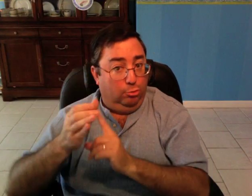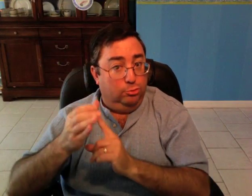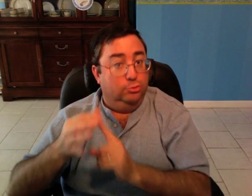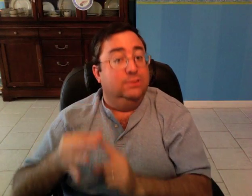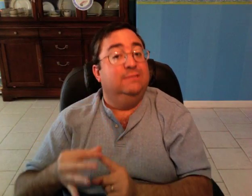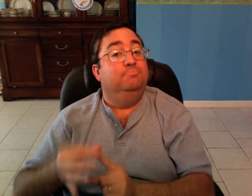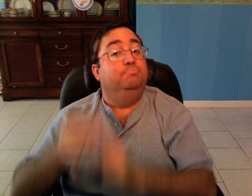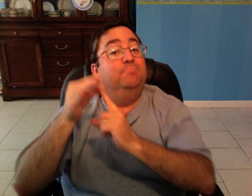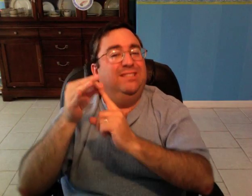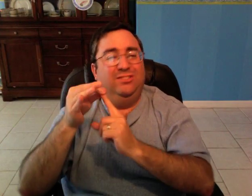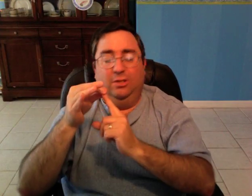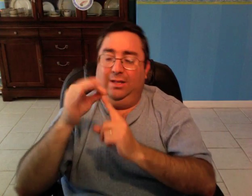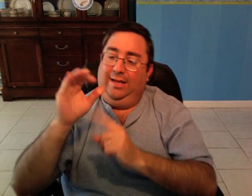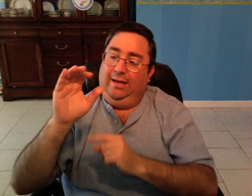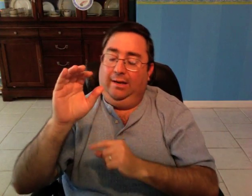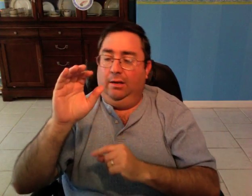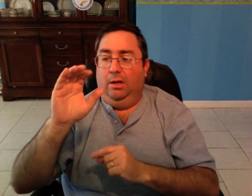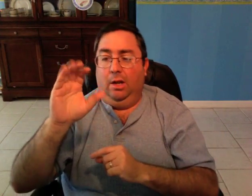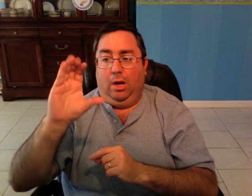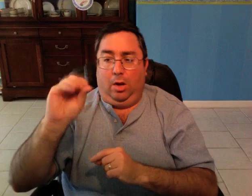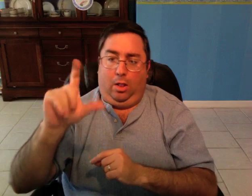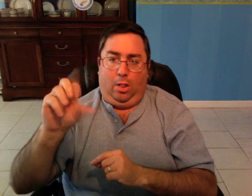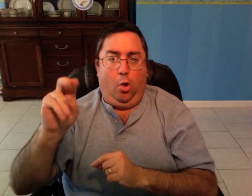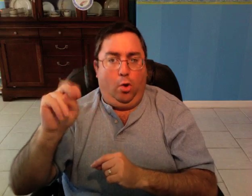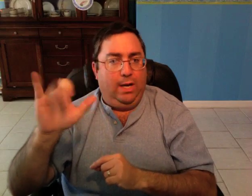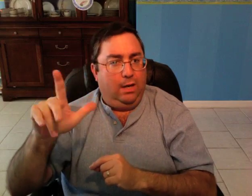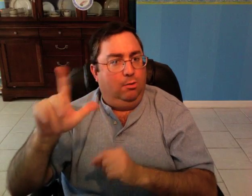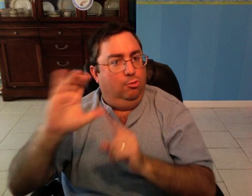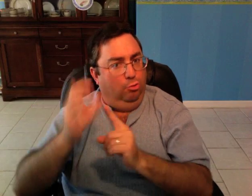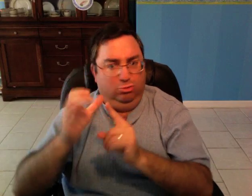especially colonial cultures,